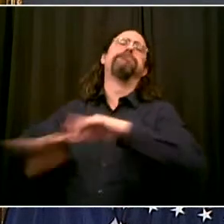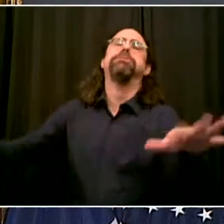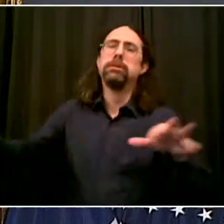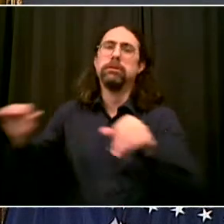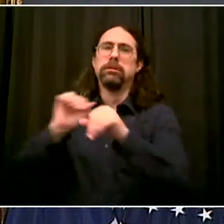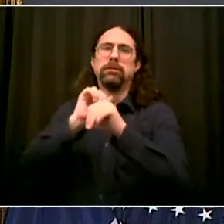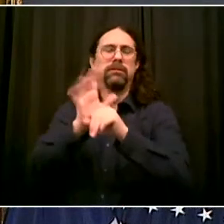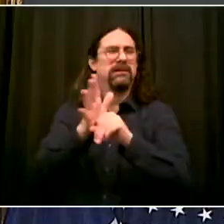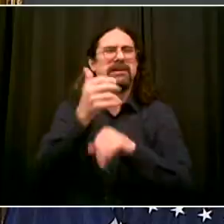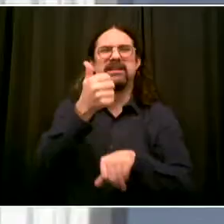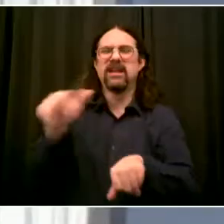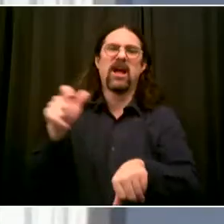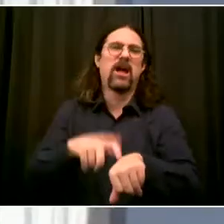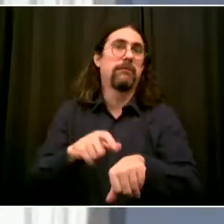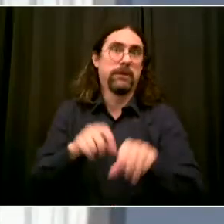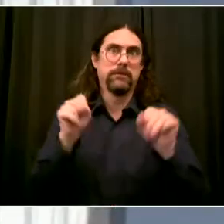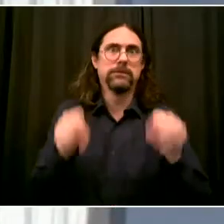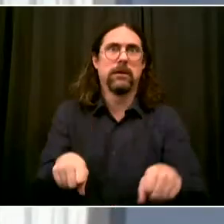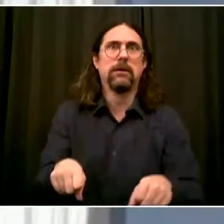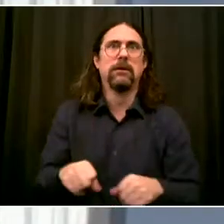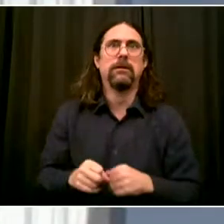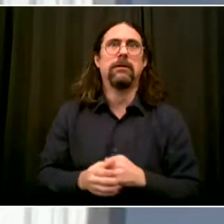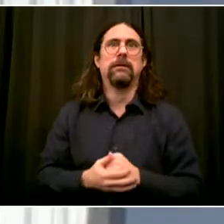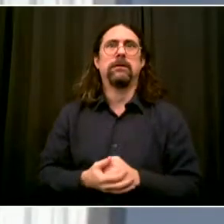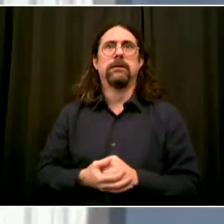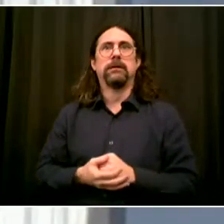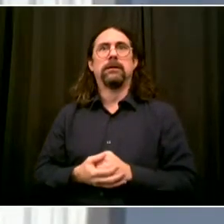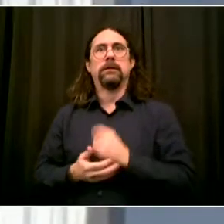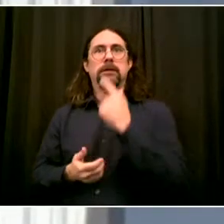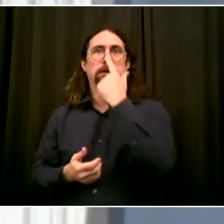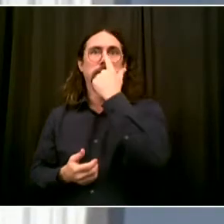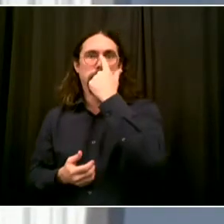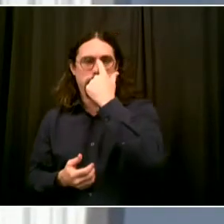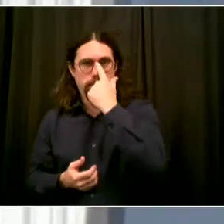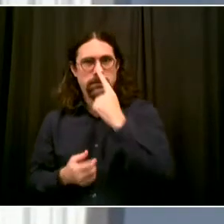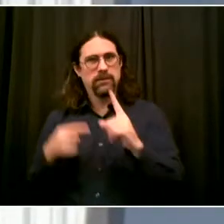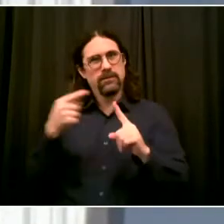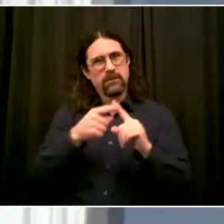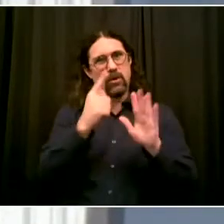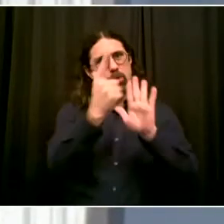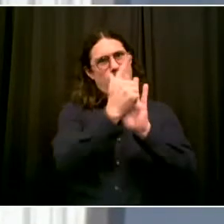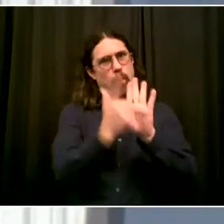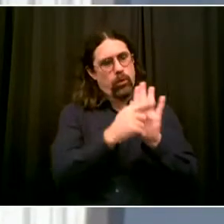AND BY THE WAY, IT IS THE LAW. DO YOU WANT TO ADD? YES, SIR. WELL, THE MAYOR SAID IT